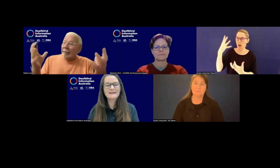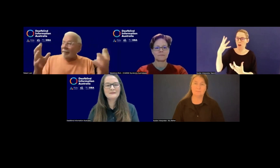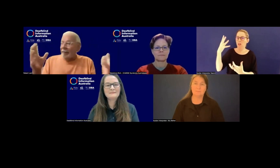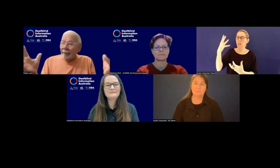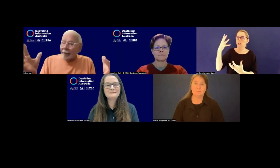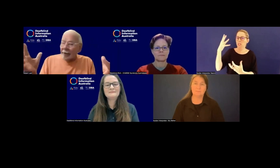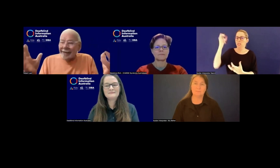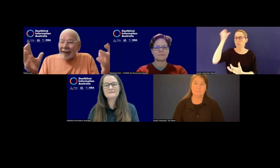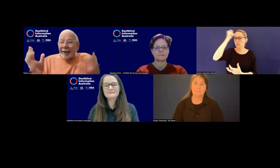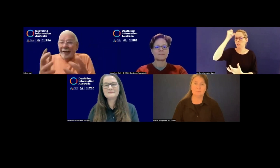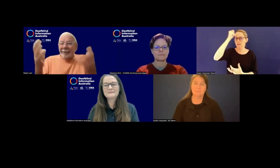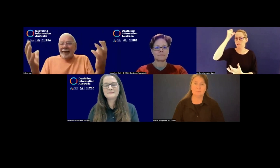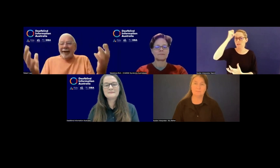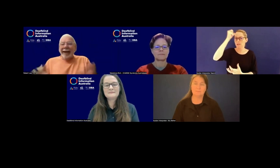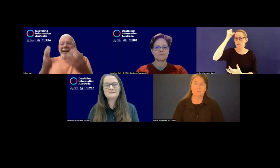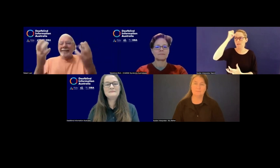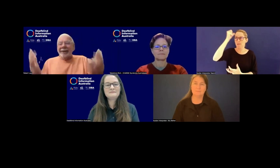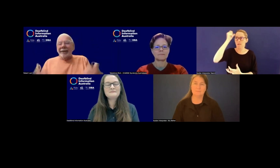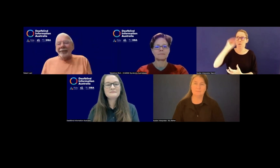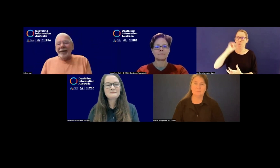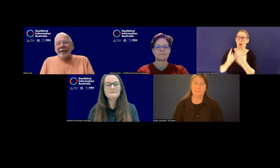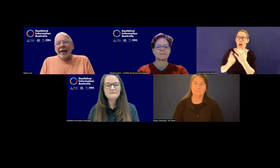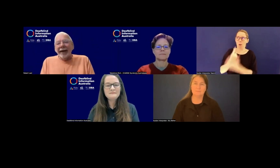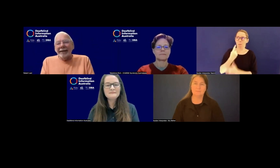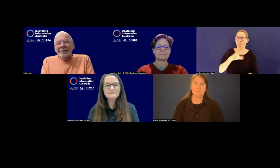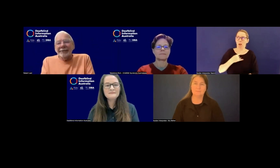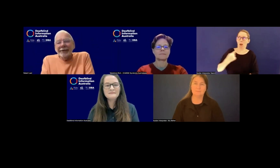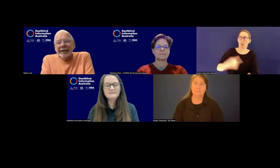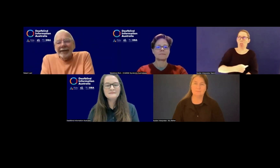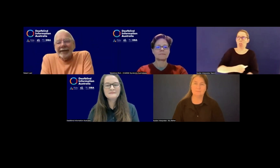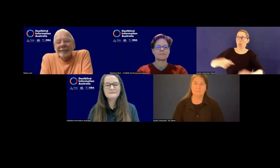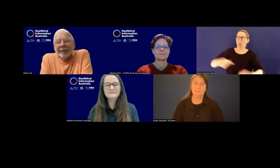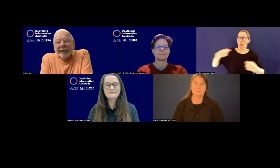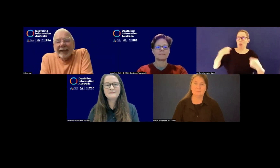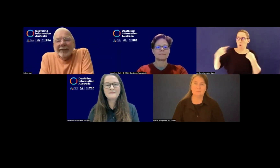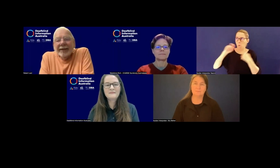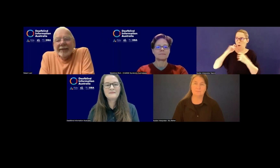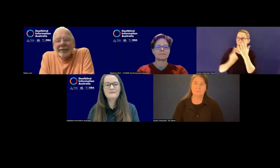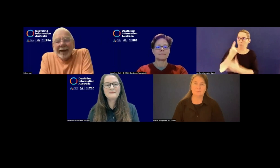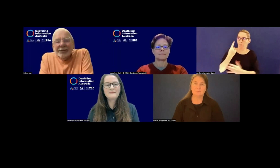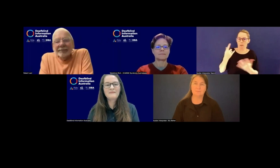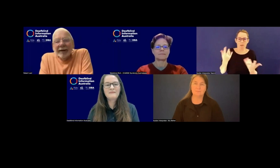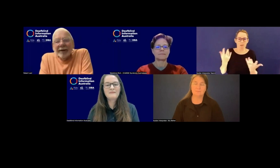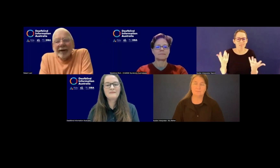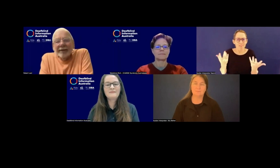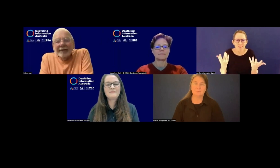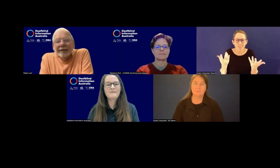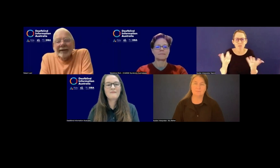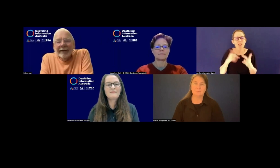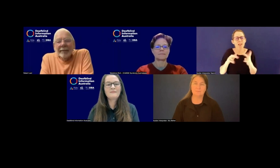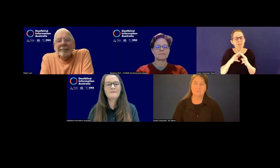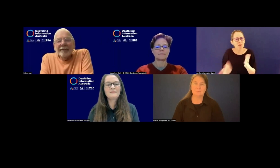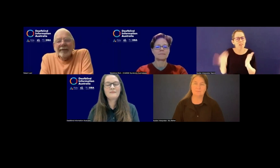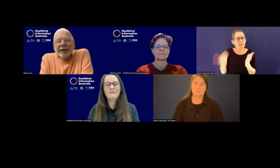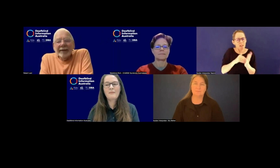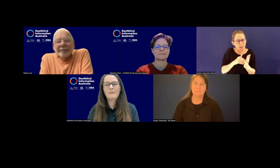to be fabulous. So I think adding to the information might be only, might be fair.